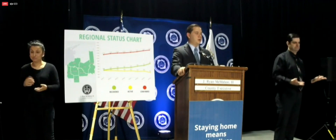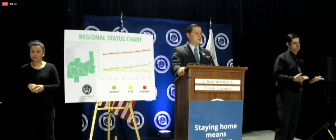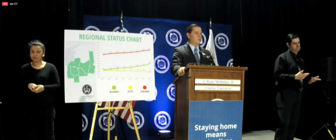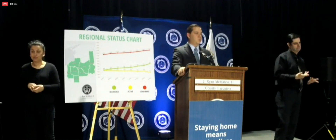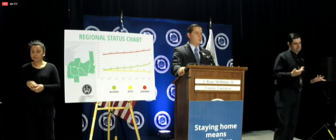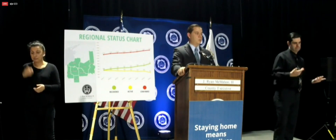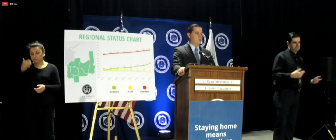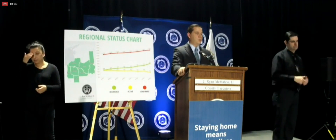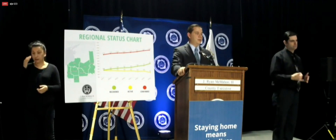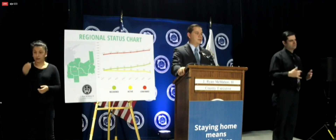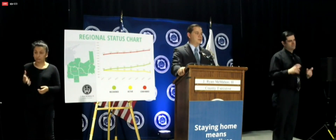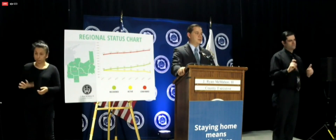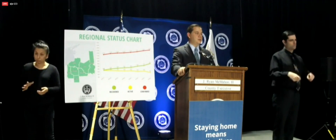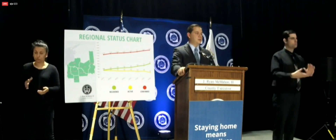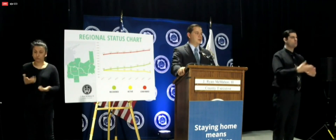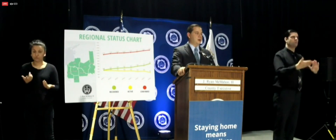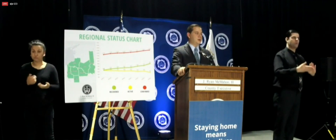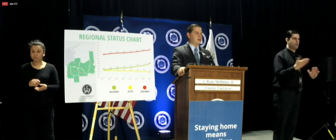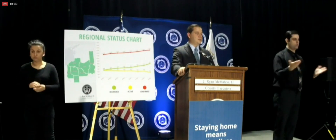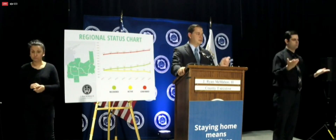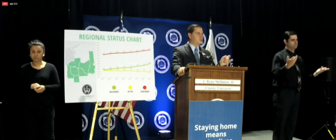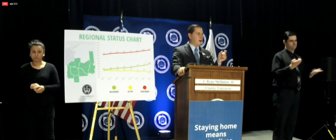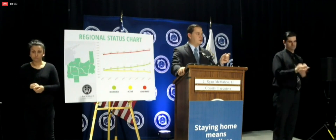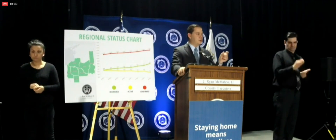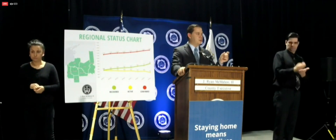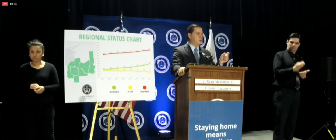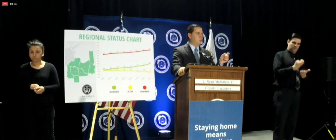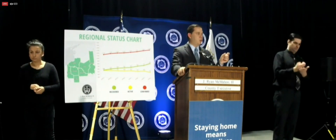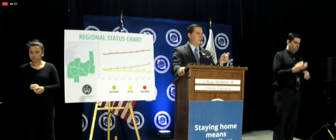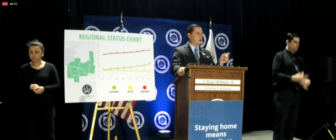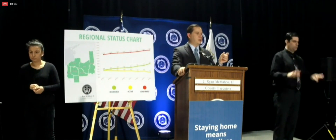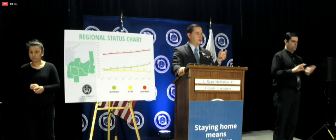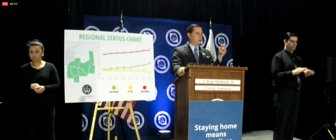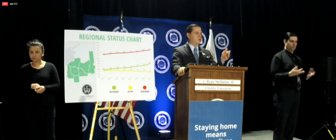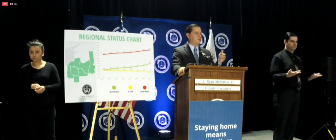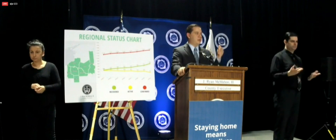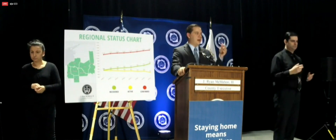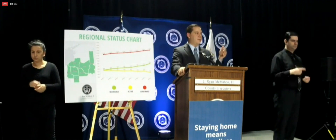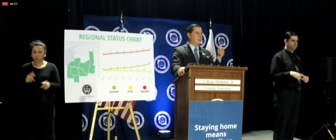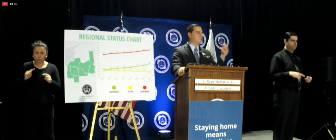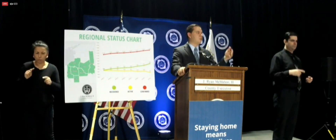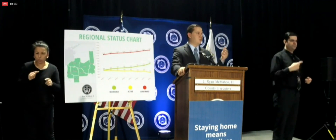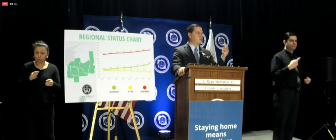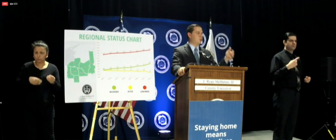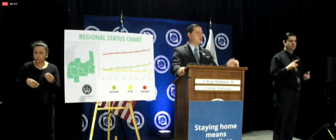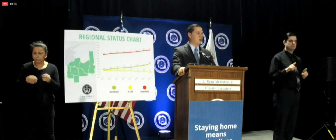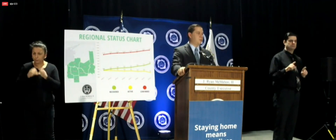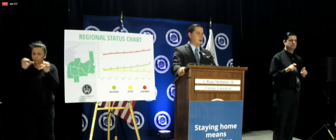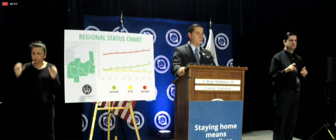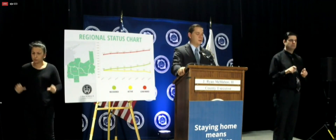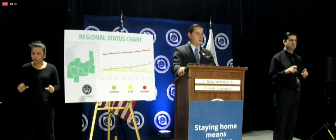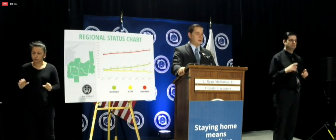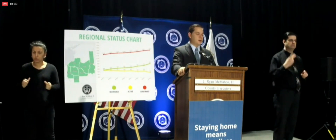WE HAVE TO REMIND PEOPLE THERE IS BUSINESS GOING ON NOW.